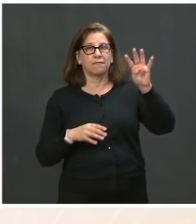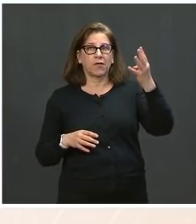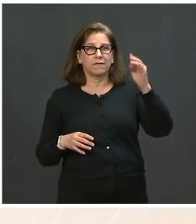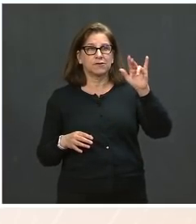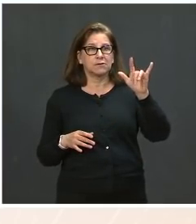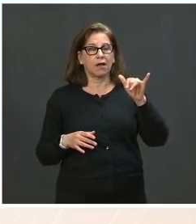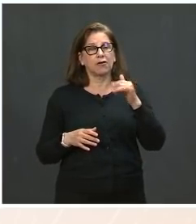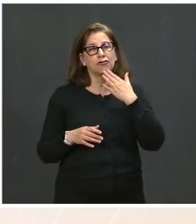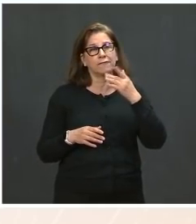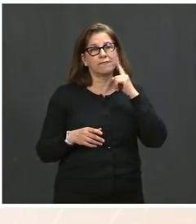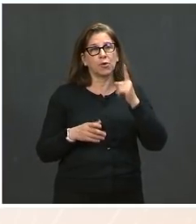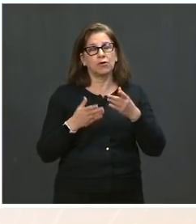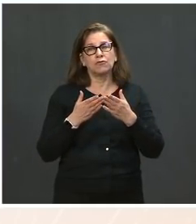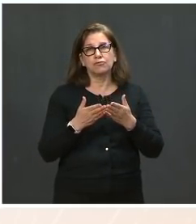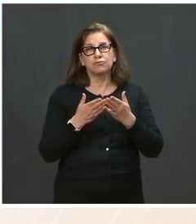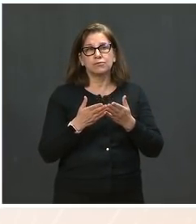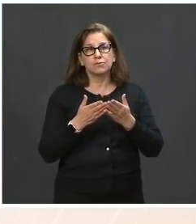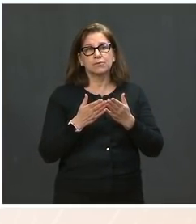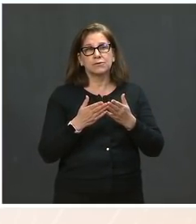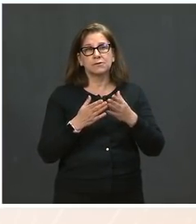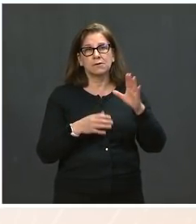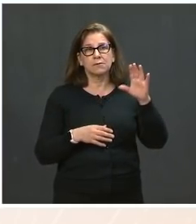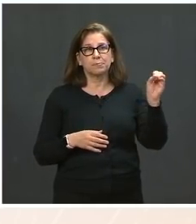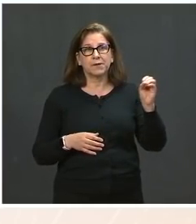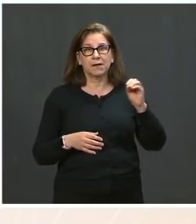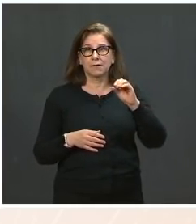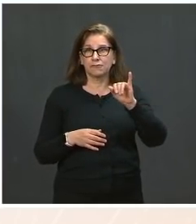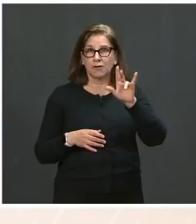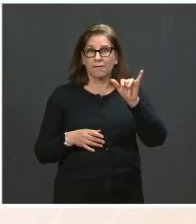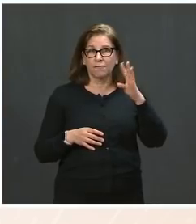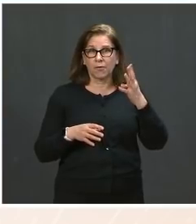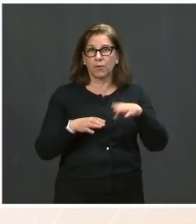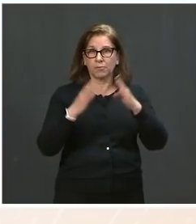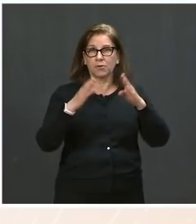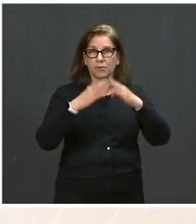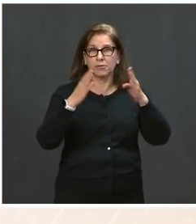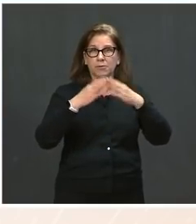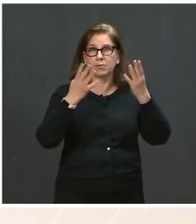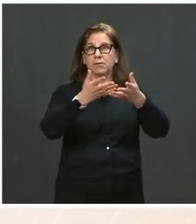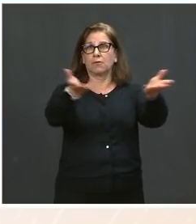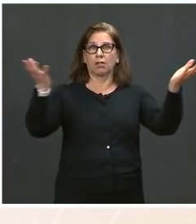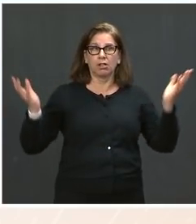is asking for, is a July 4th date here. Ms. Psaki: We would defer to the CDC